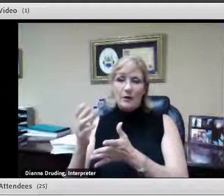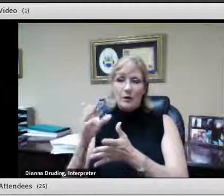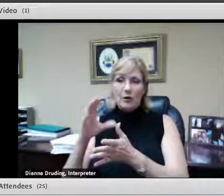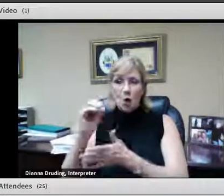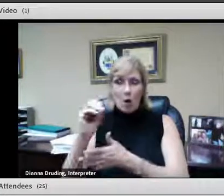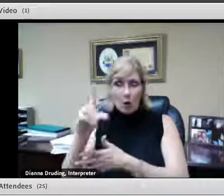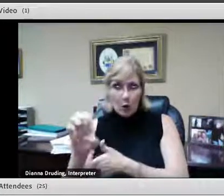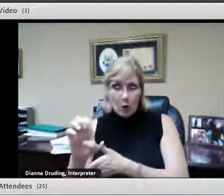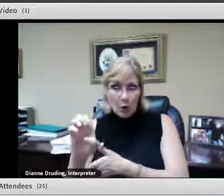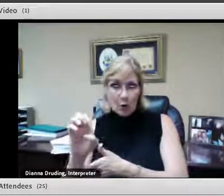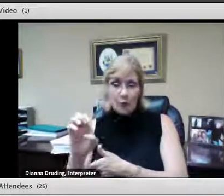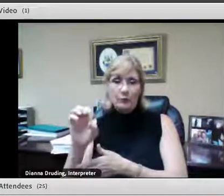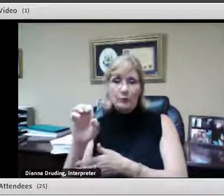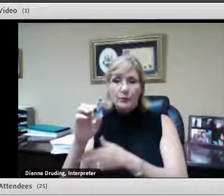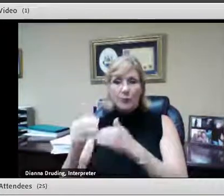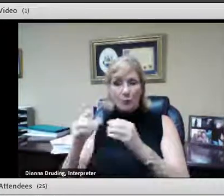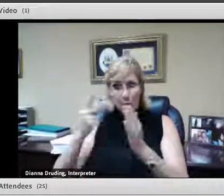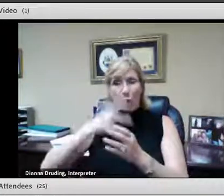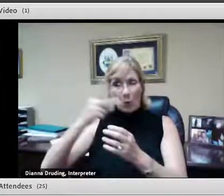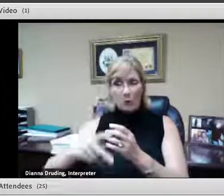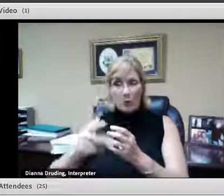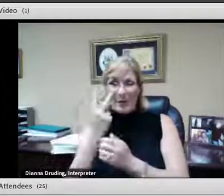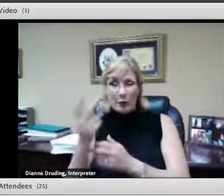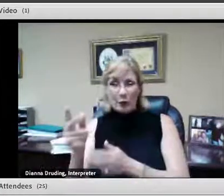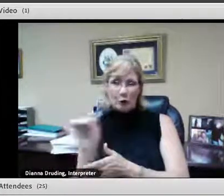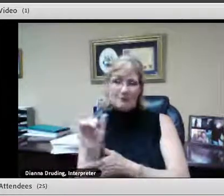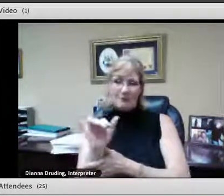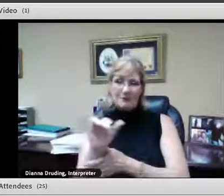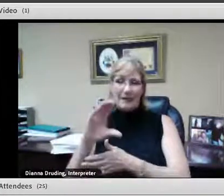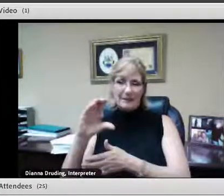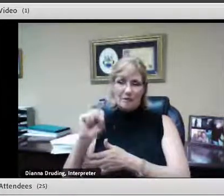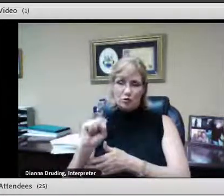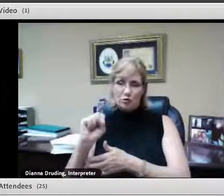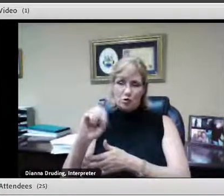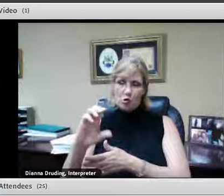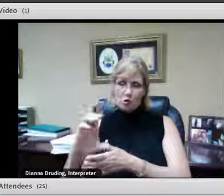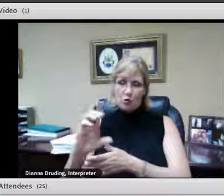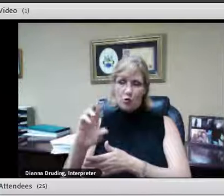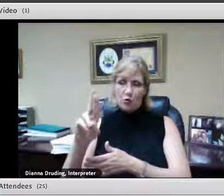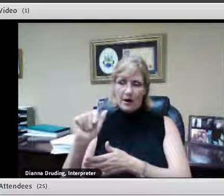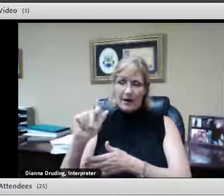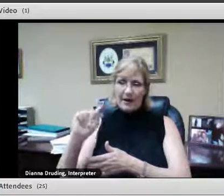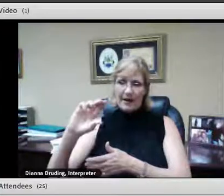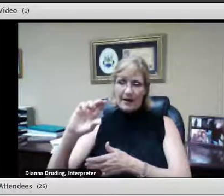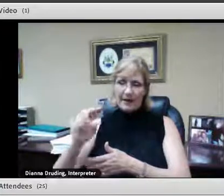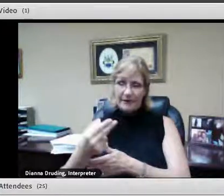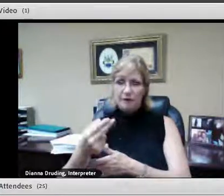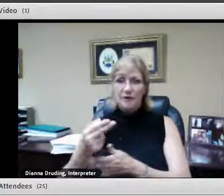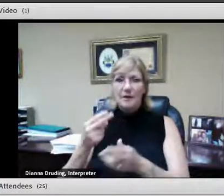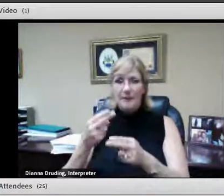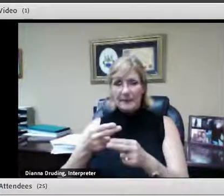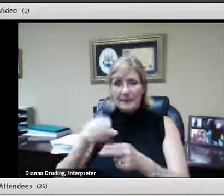but the interface, it looks a lot like Scratch. It's called OzoBlockly. And then we told the Ozobots